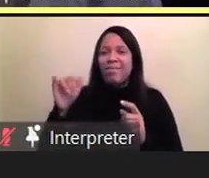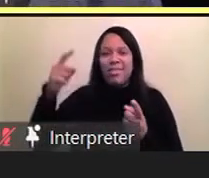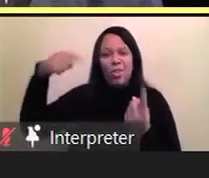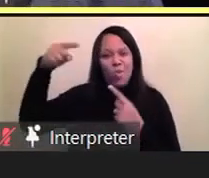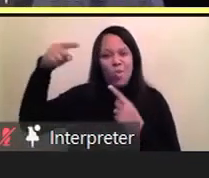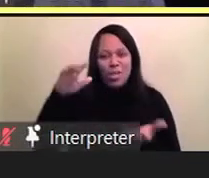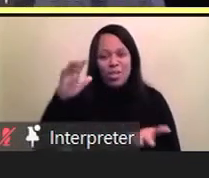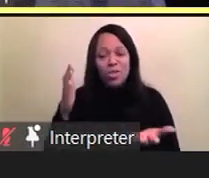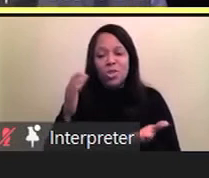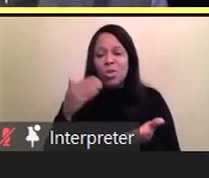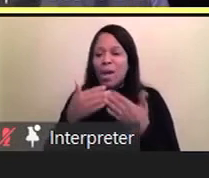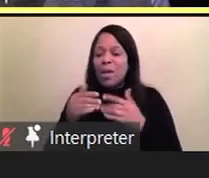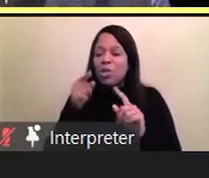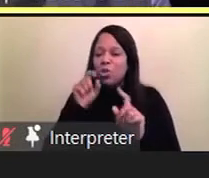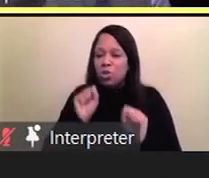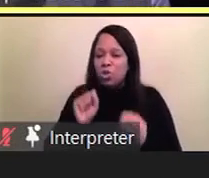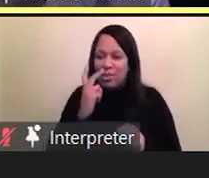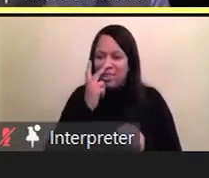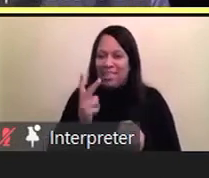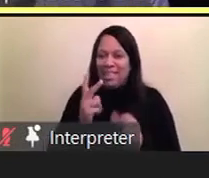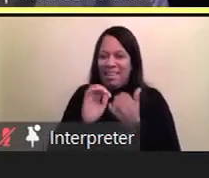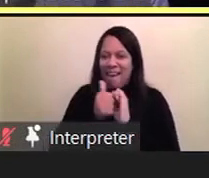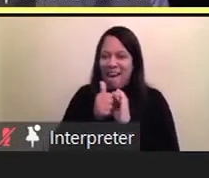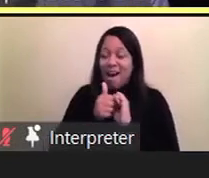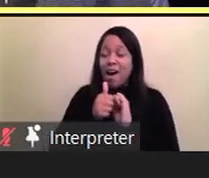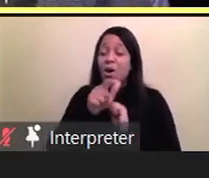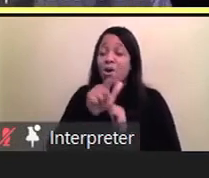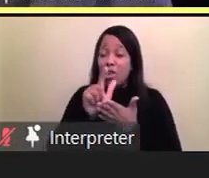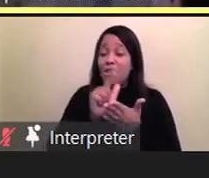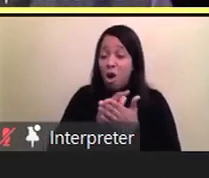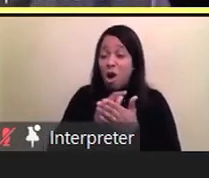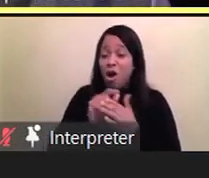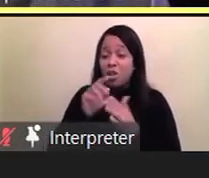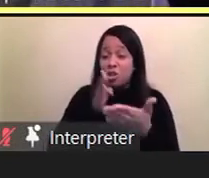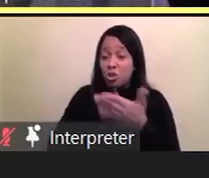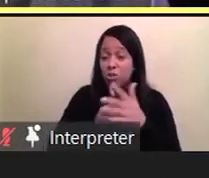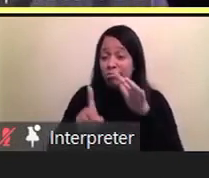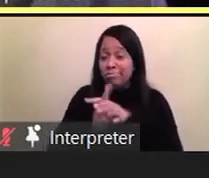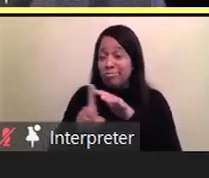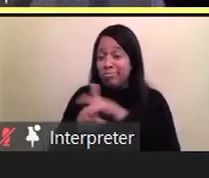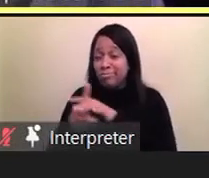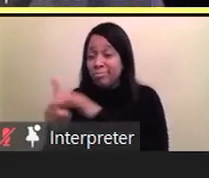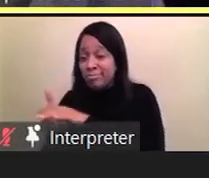how some of these lawsuits have been developing. If there's an accommodation that needs to be made,